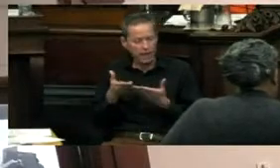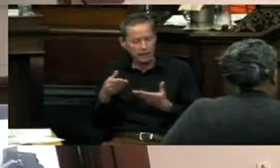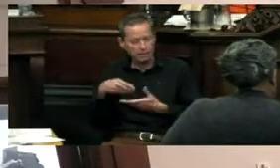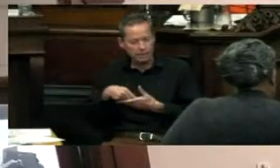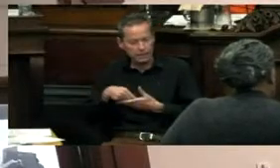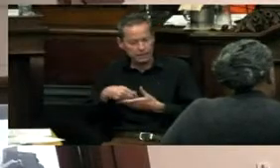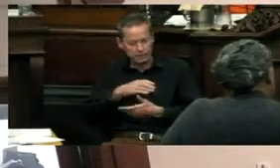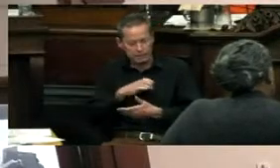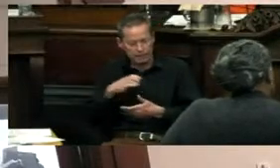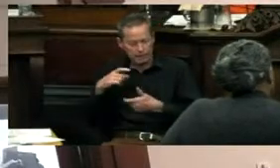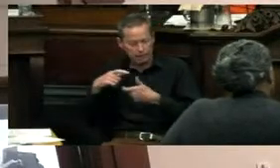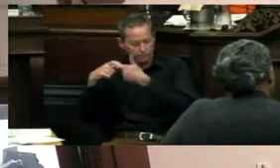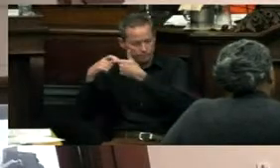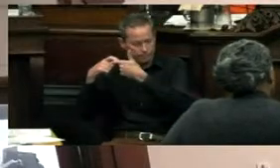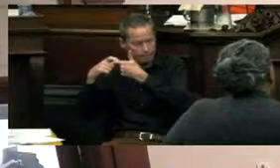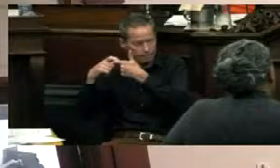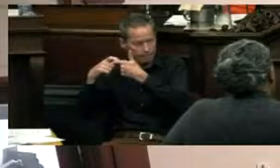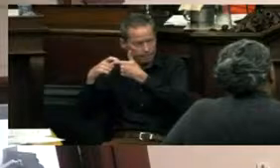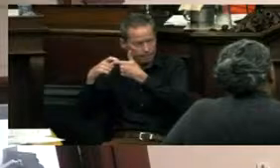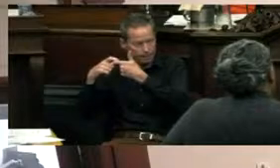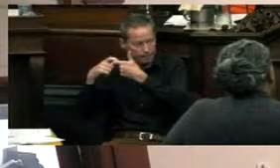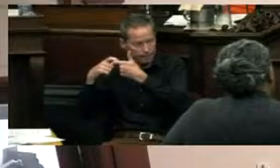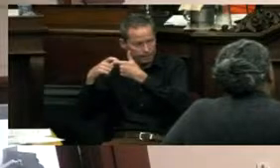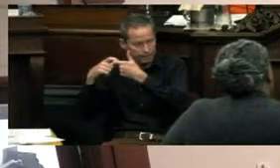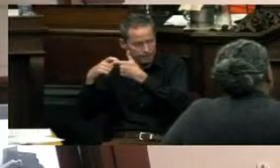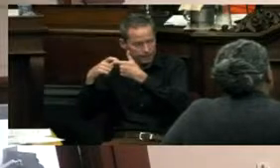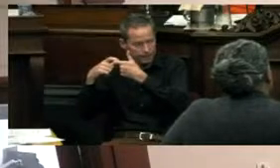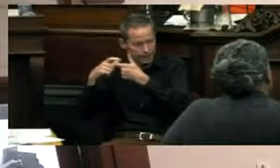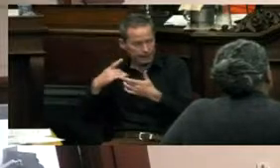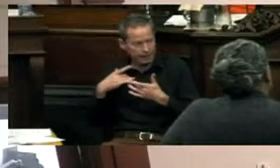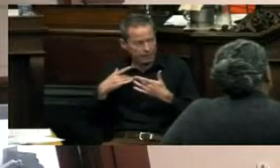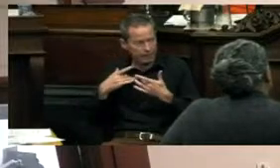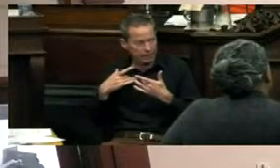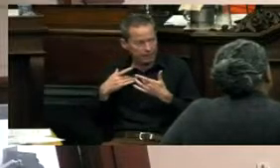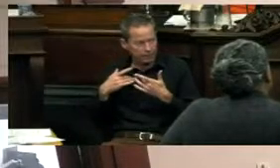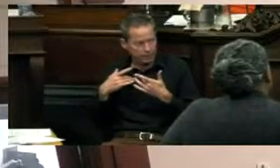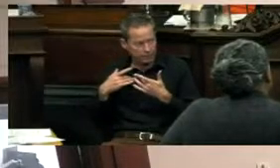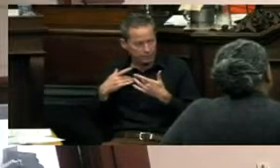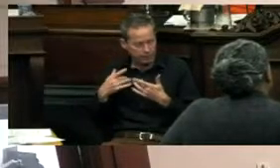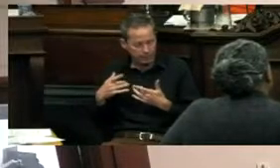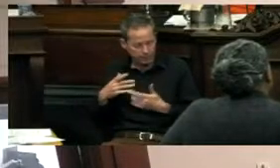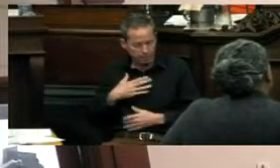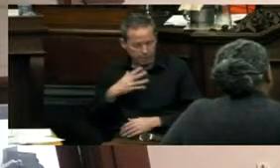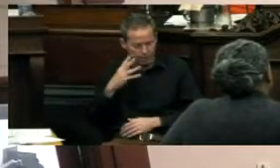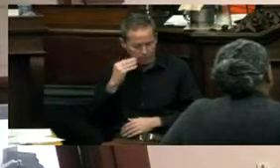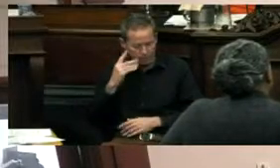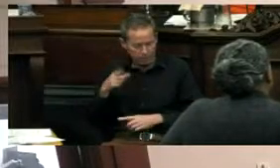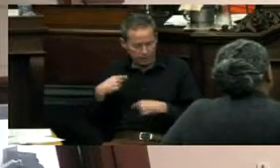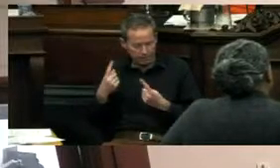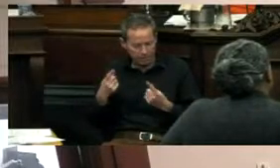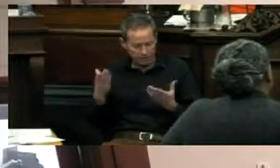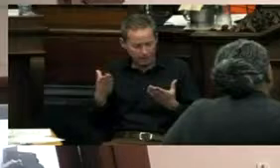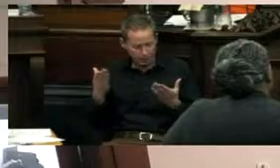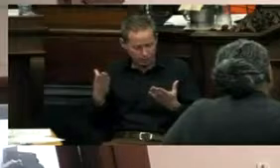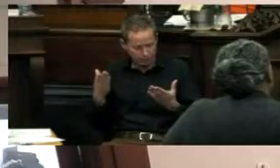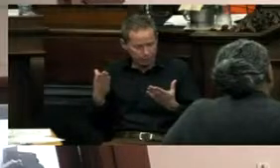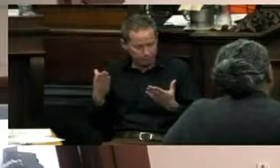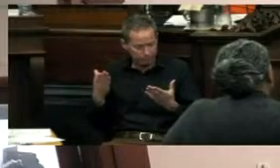counsel. So if an item is in